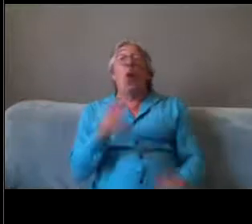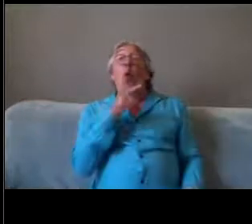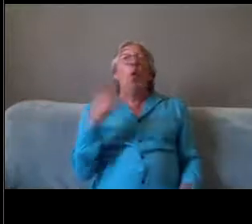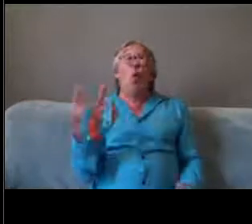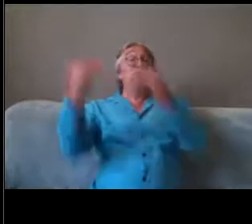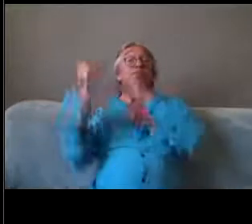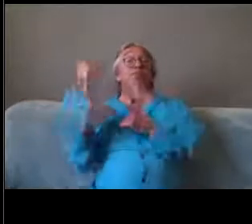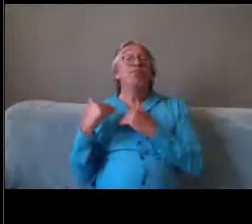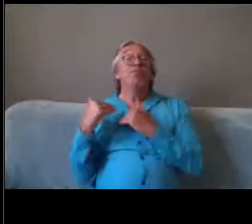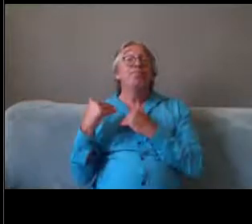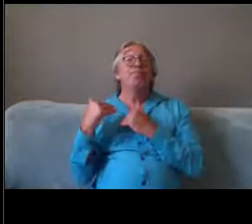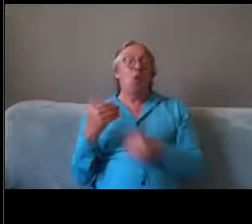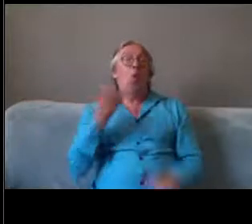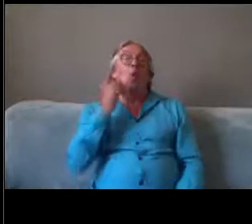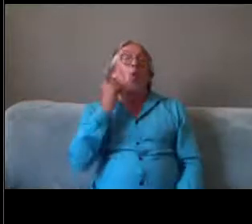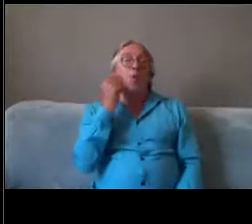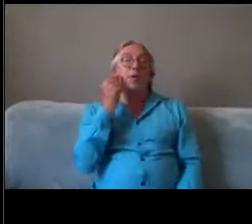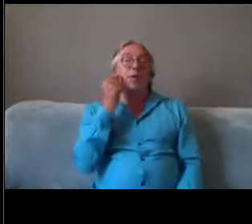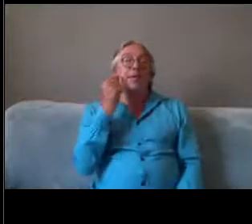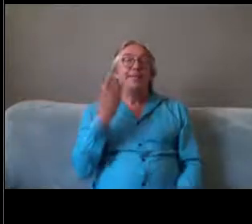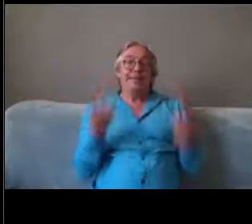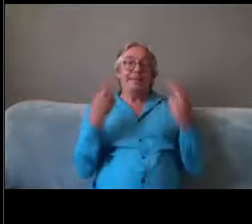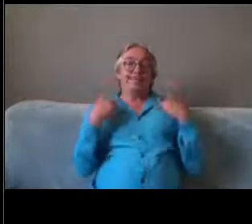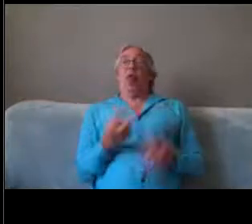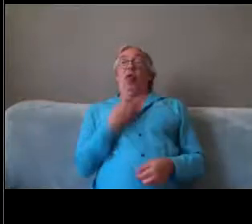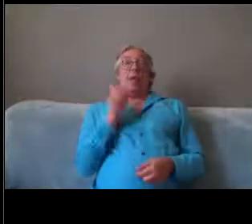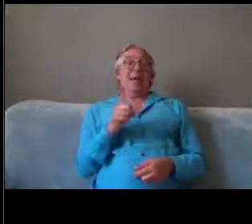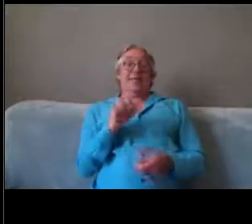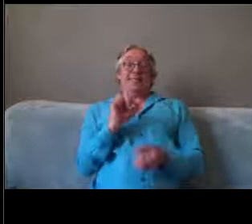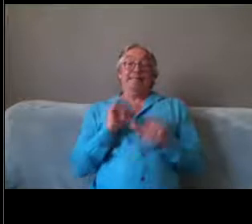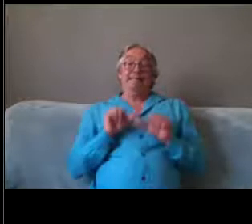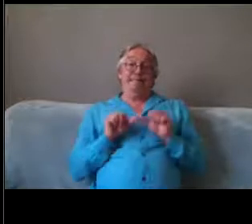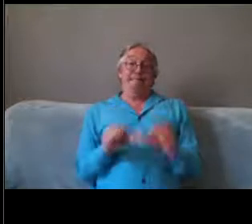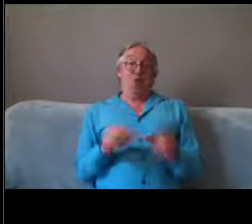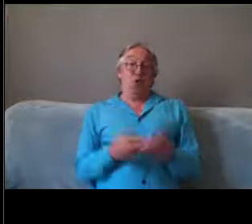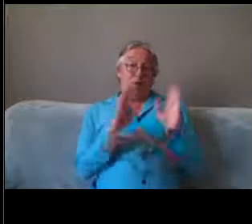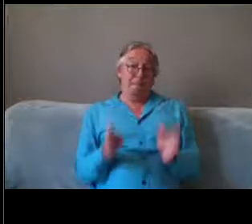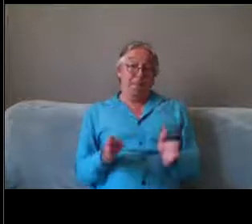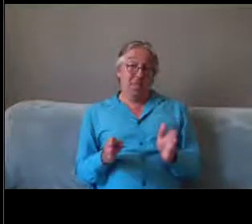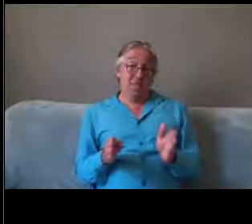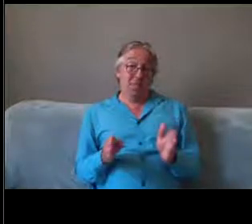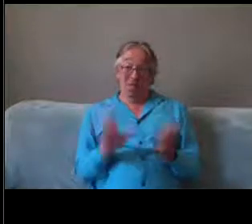So we are also sensitive to the fact, to really try to look 360 degrees,